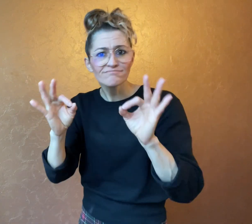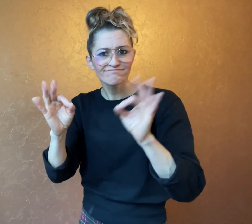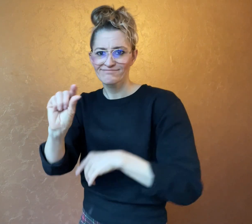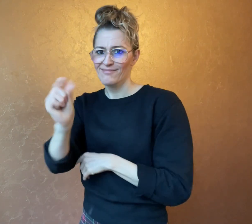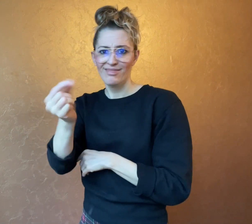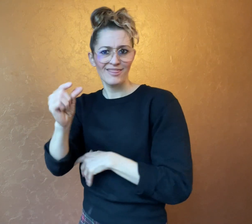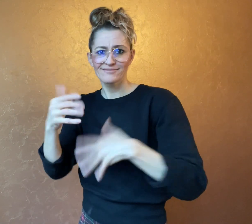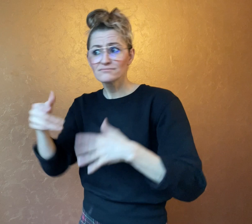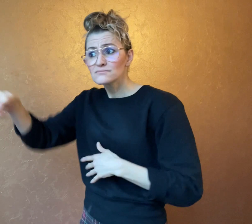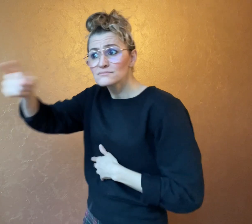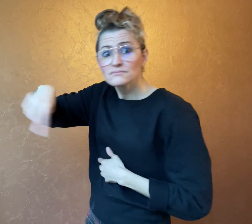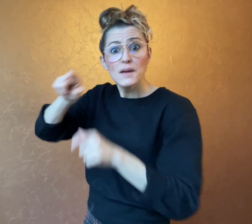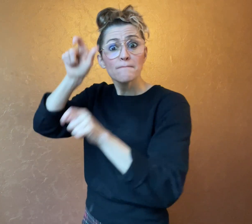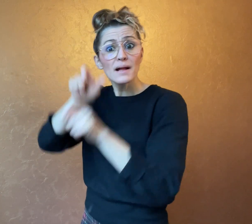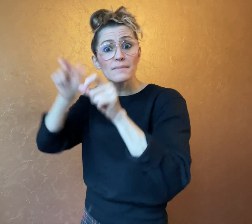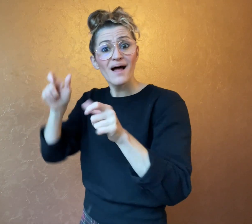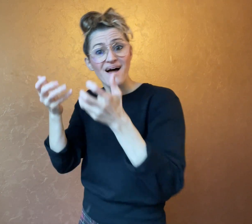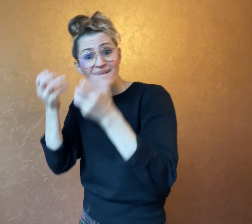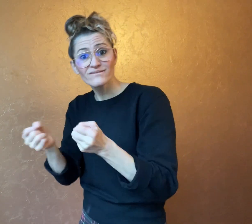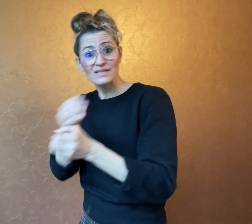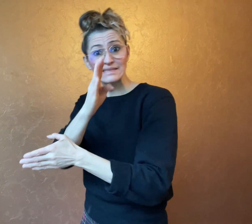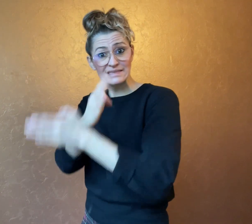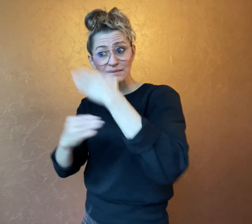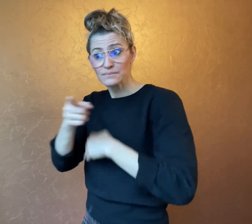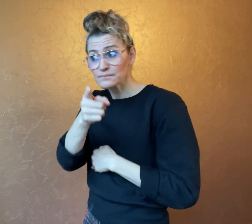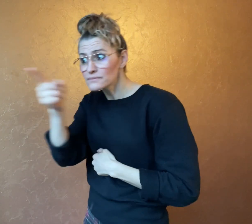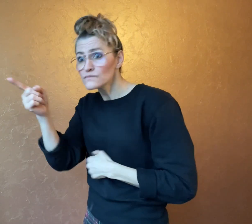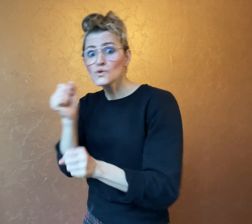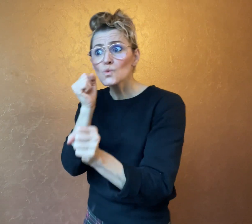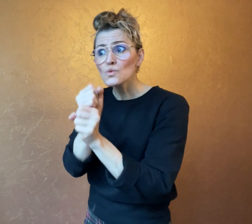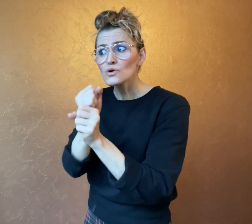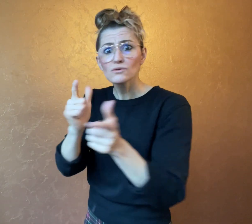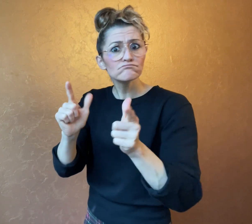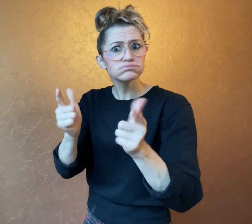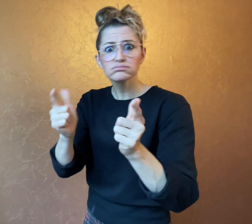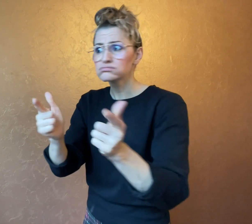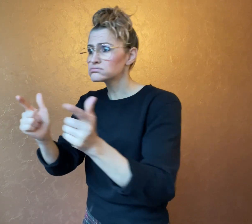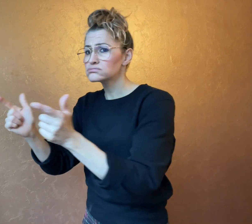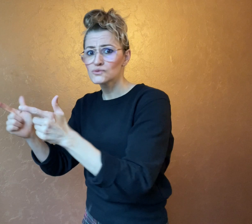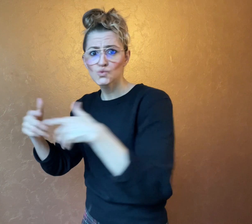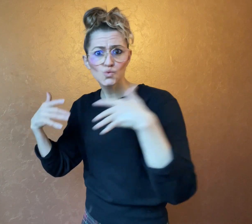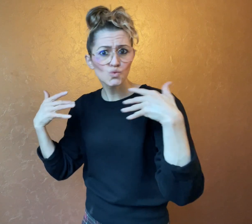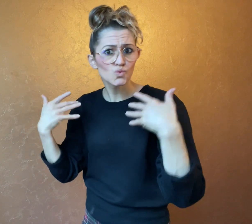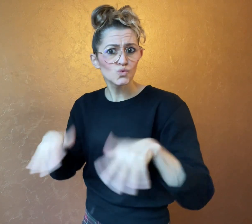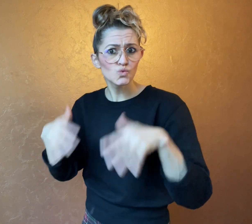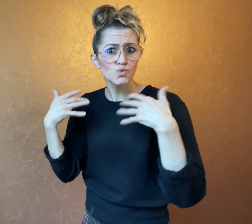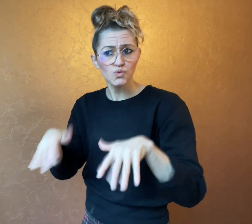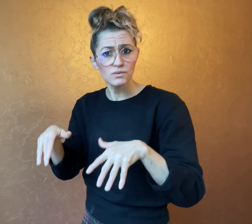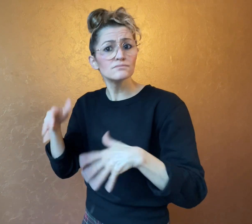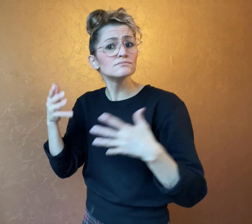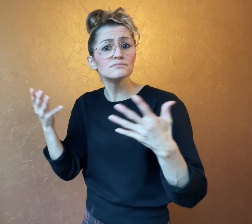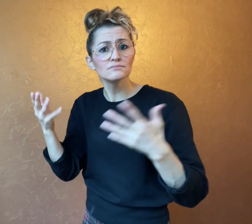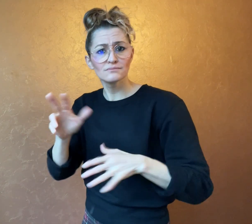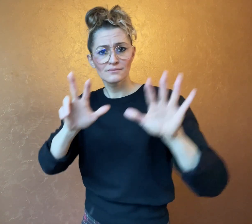with disabilities is between 80 to 90 per cent